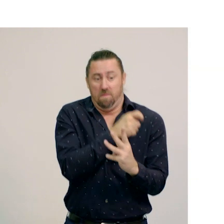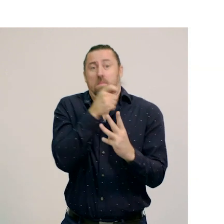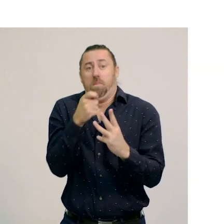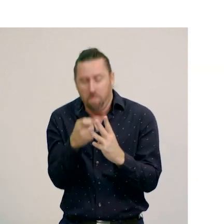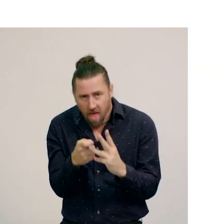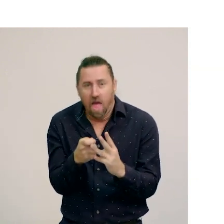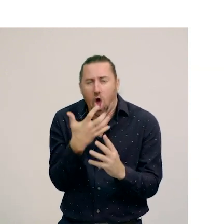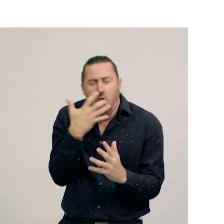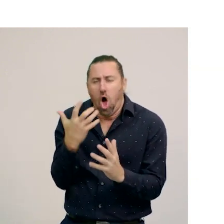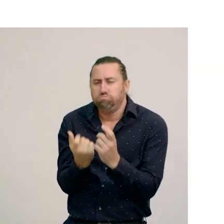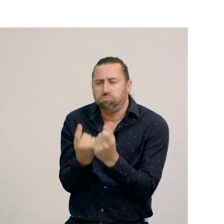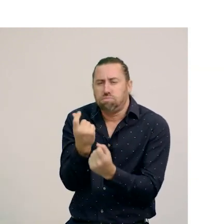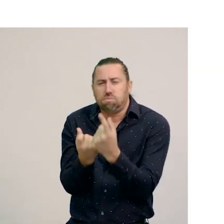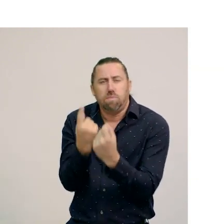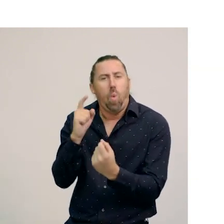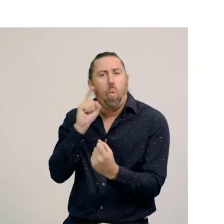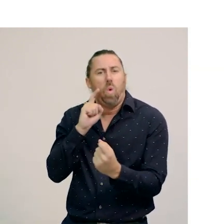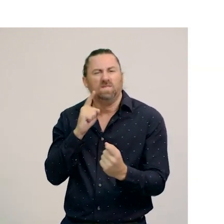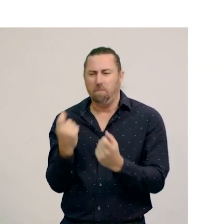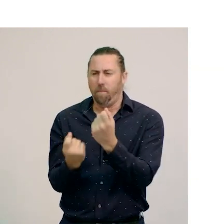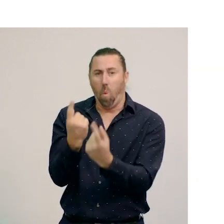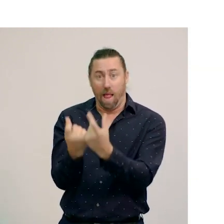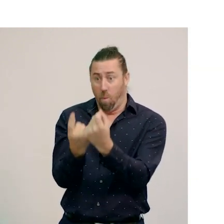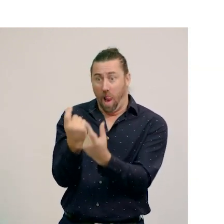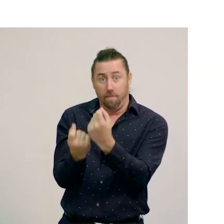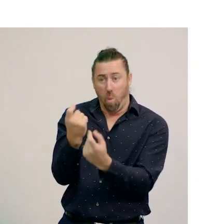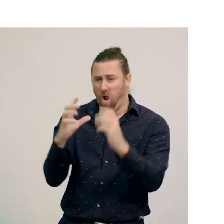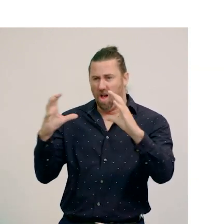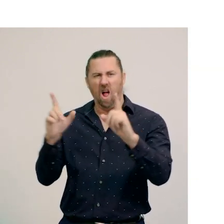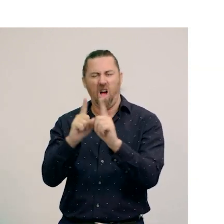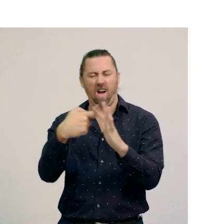usually water, inside a boiler. It's like a kettle.